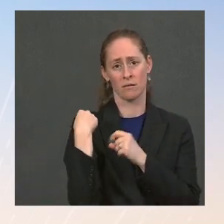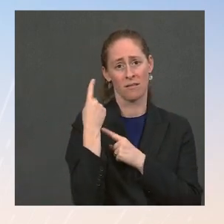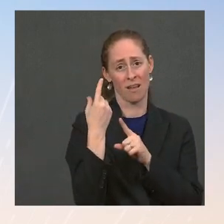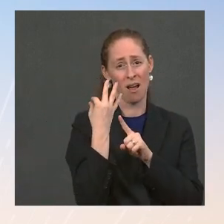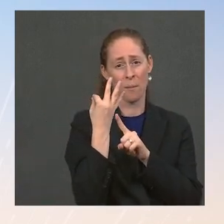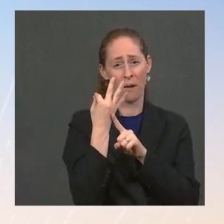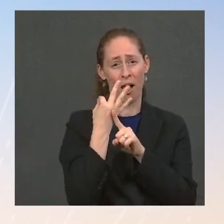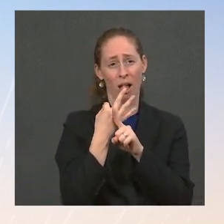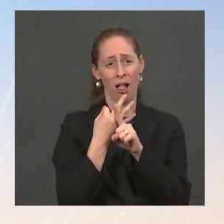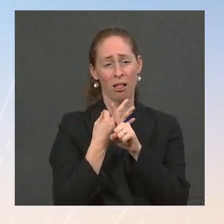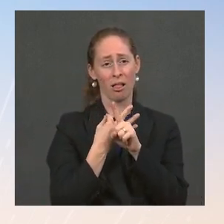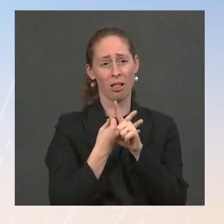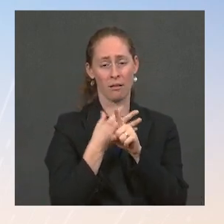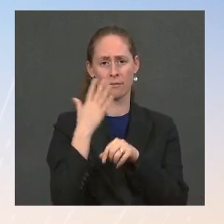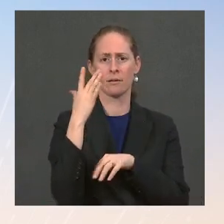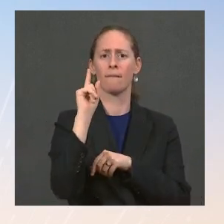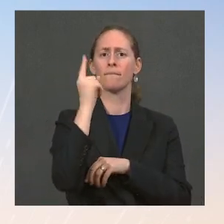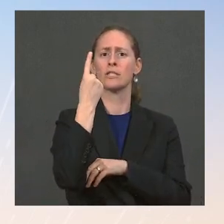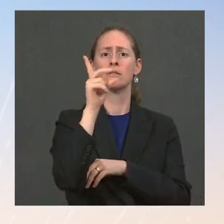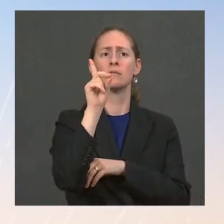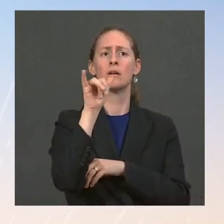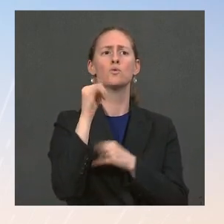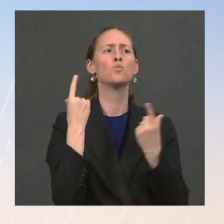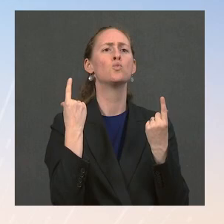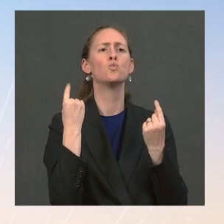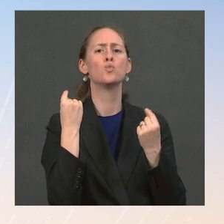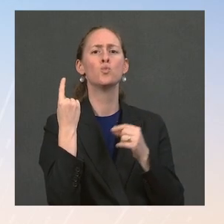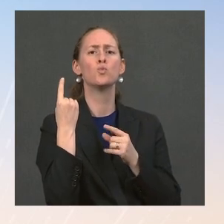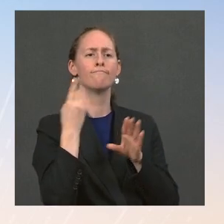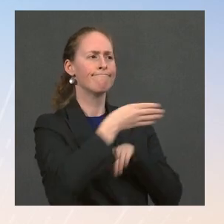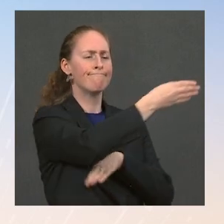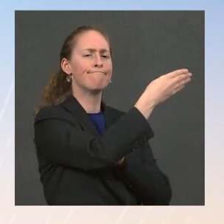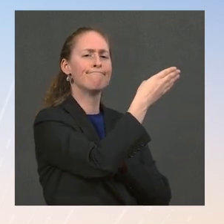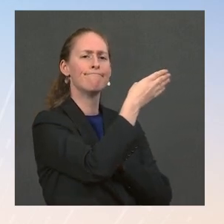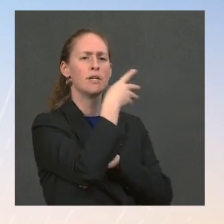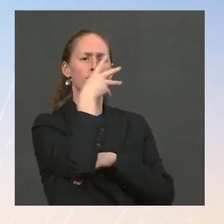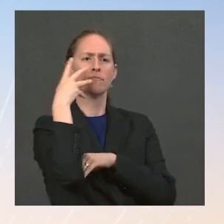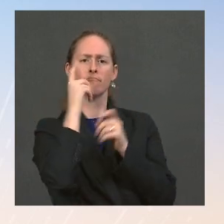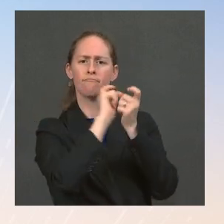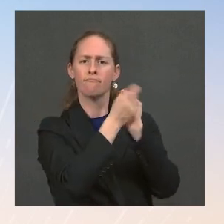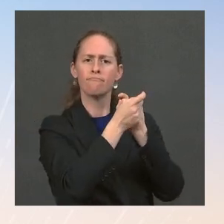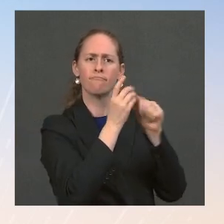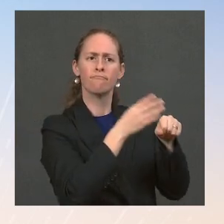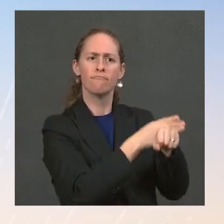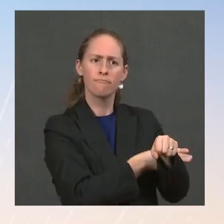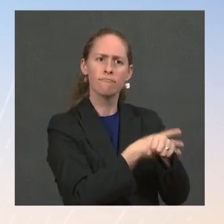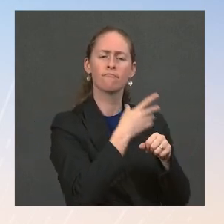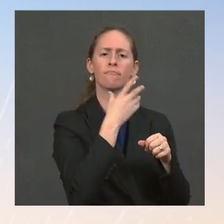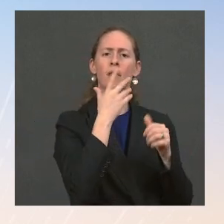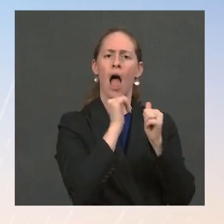And his immigration bill not only included a pathway to citizenship, it included investment in smart border security,